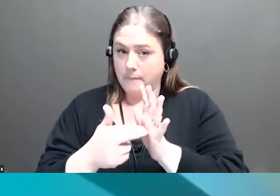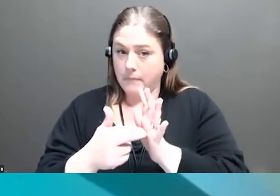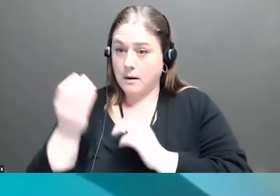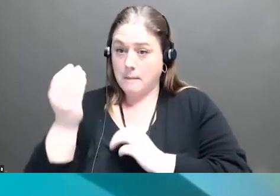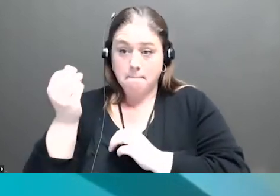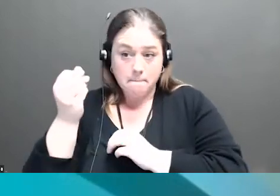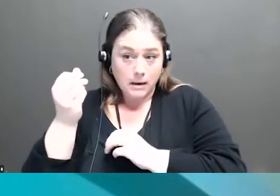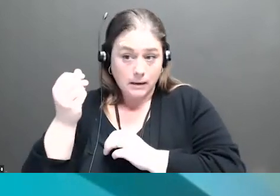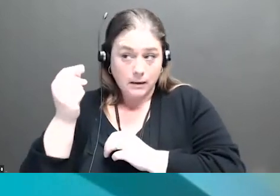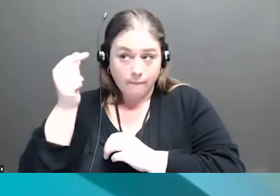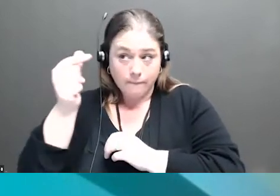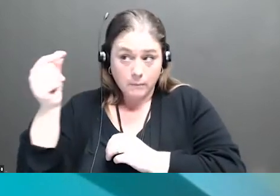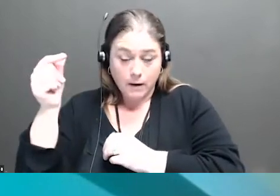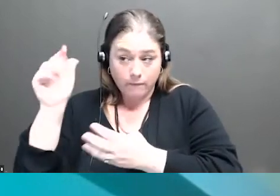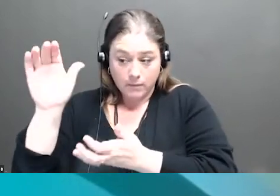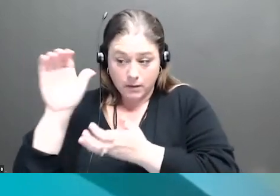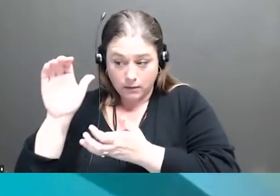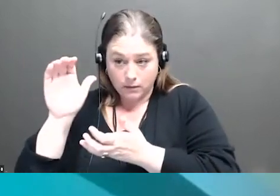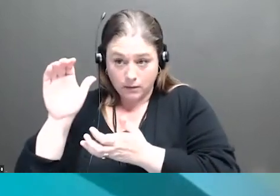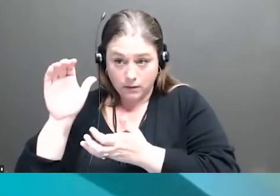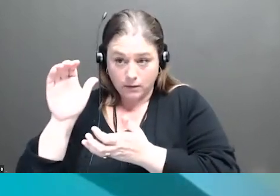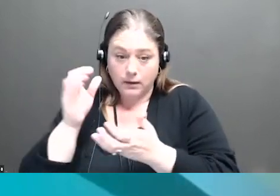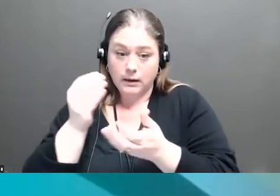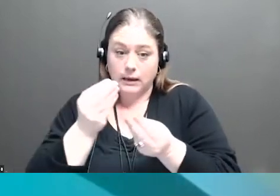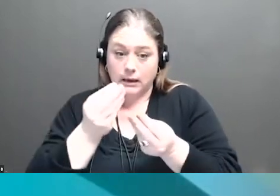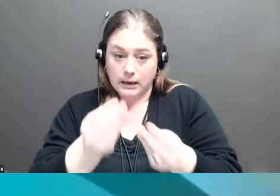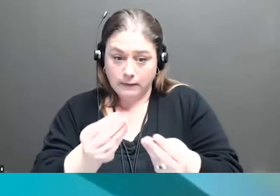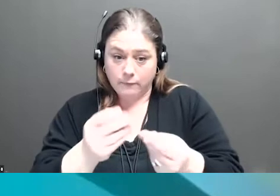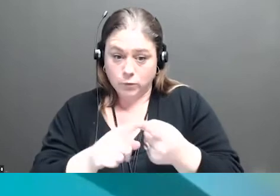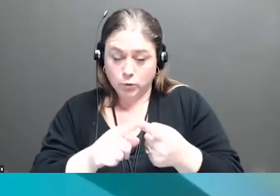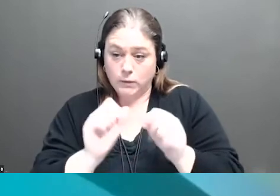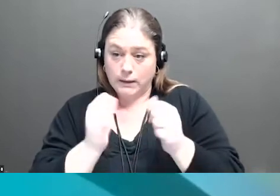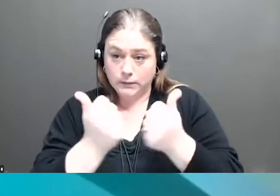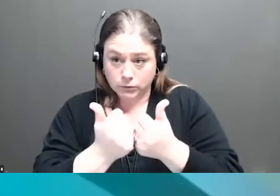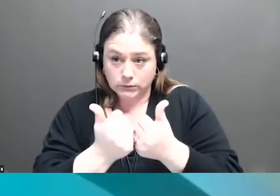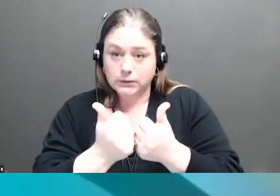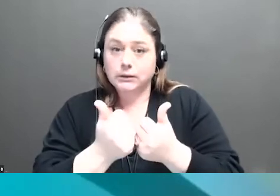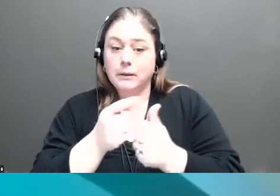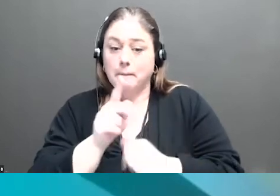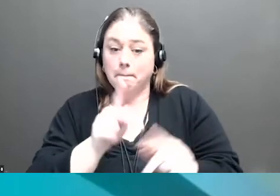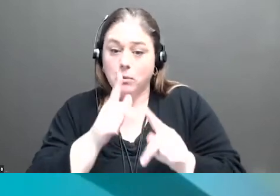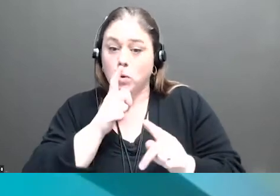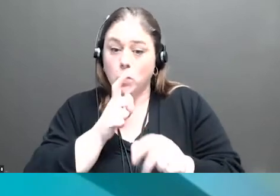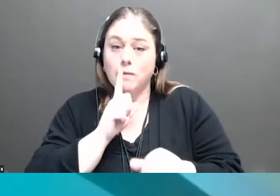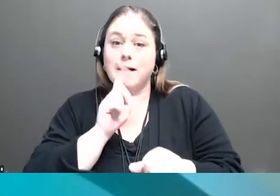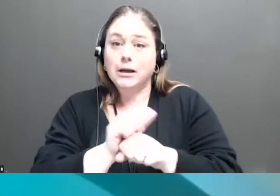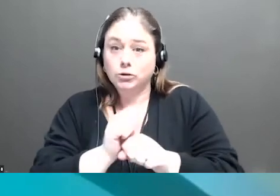agencies that actually represent people with disabilities, so that government funding is not